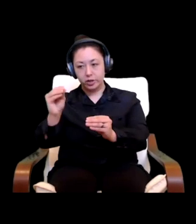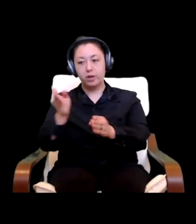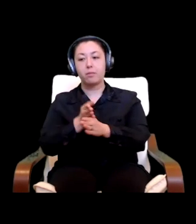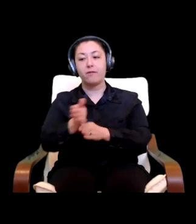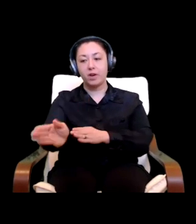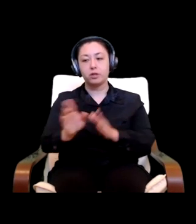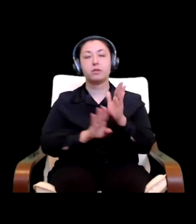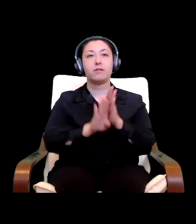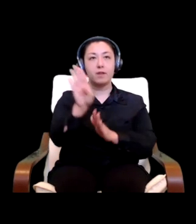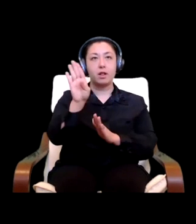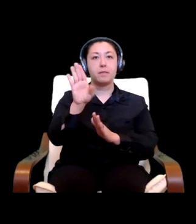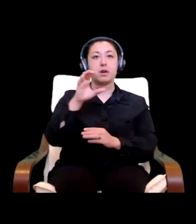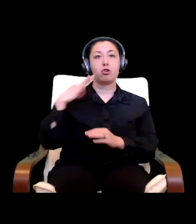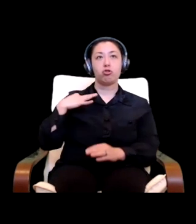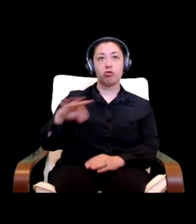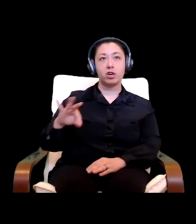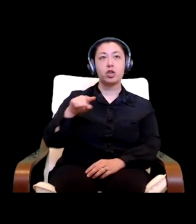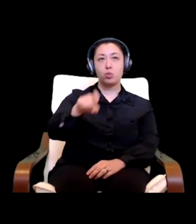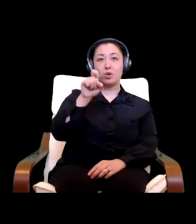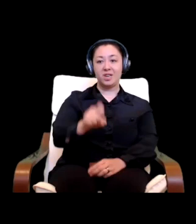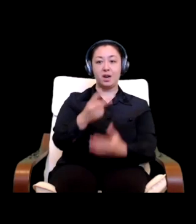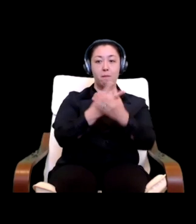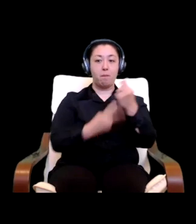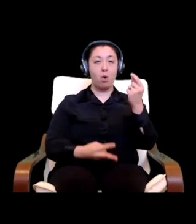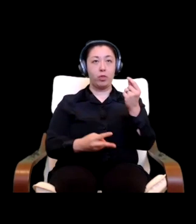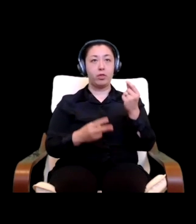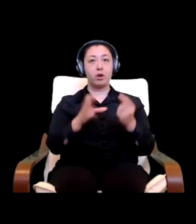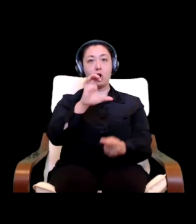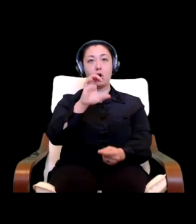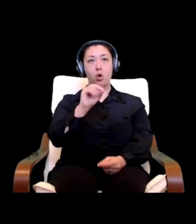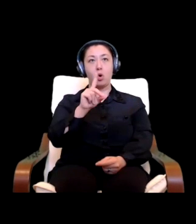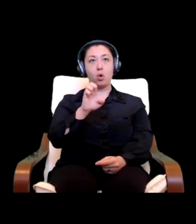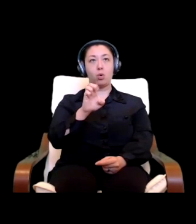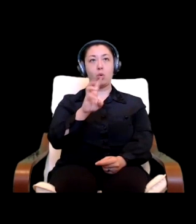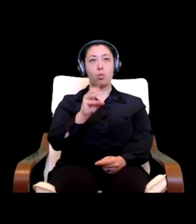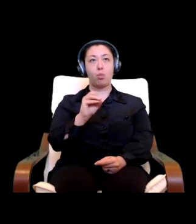you need to have your two codewords so Megan is putting that second codeword into the chat